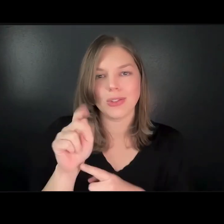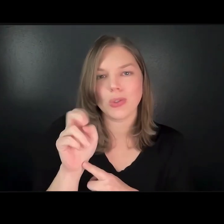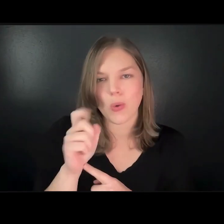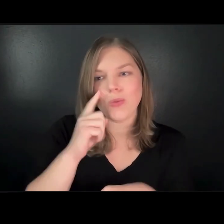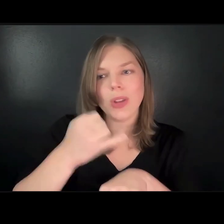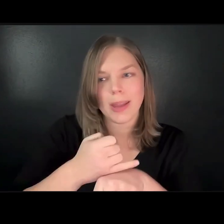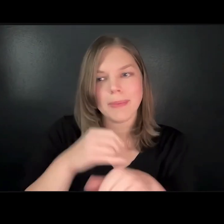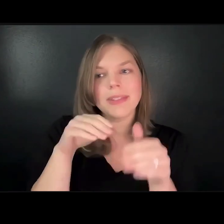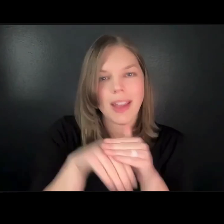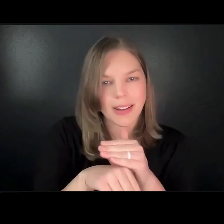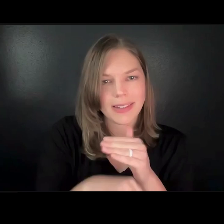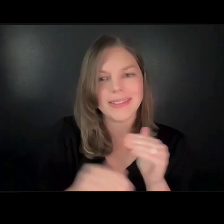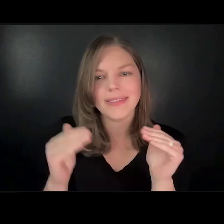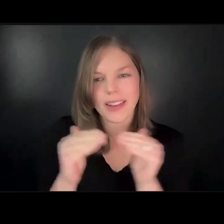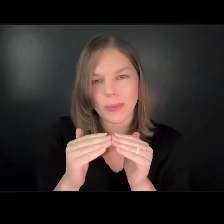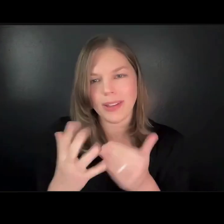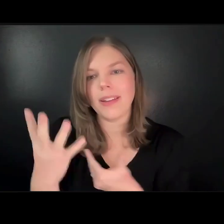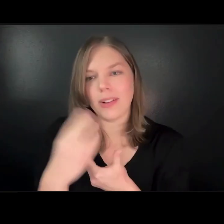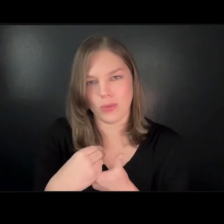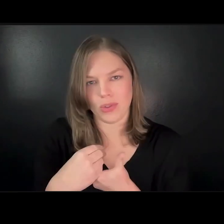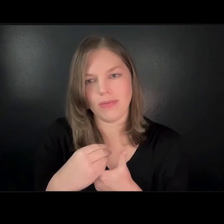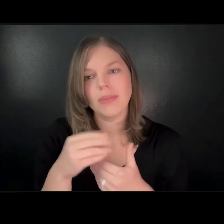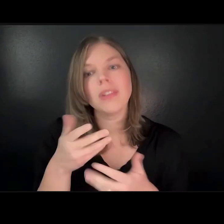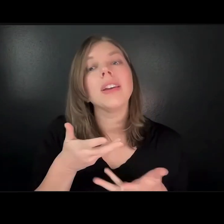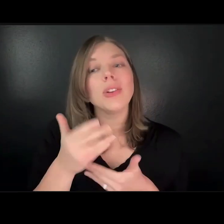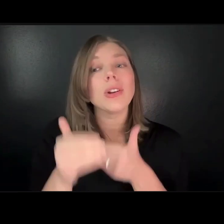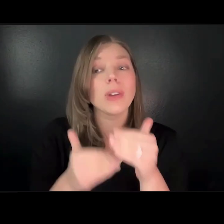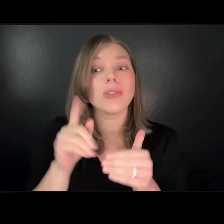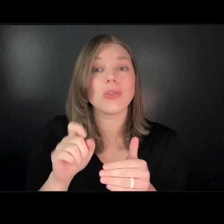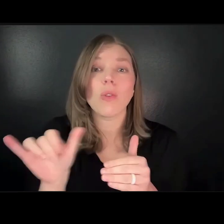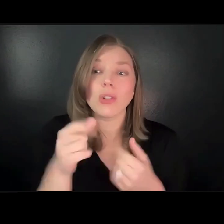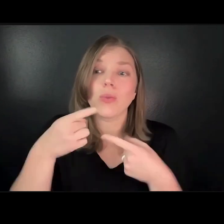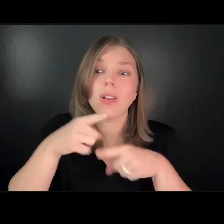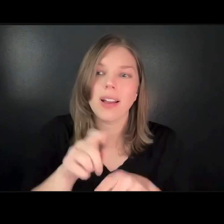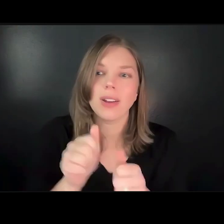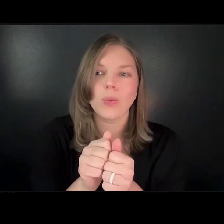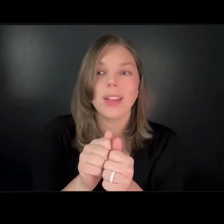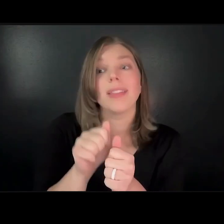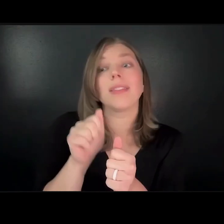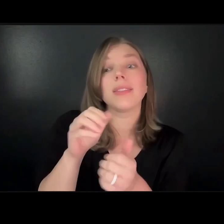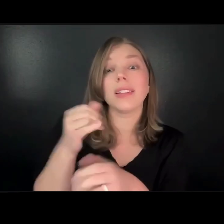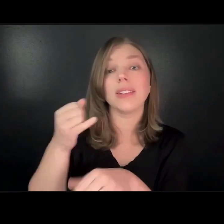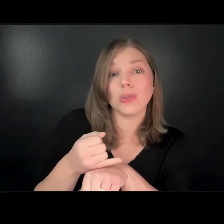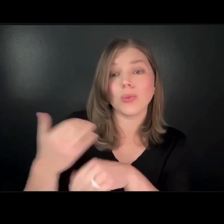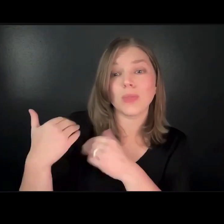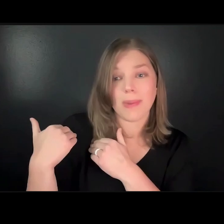the interactive process sets that tone for campus access, equity, and inclusion. And that process should also align